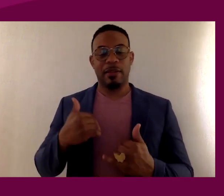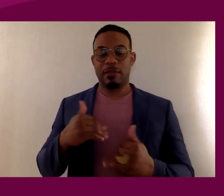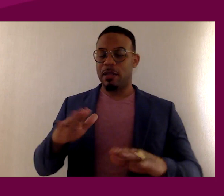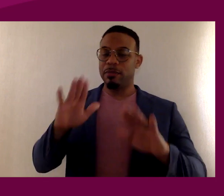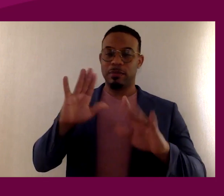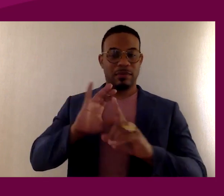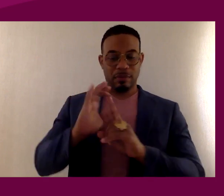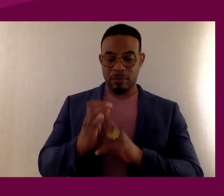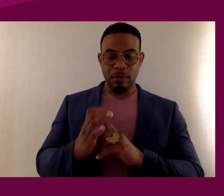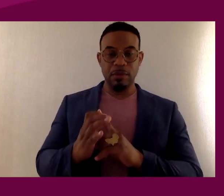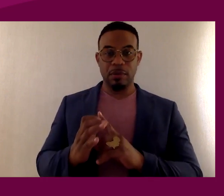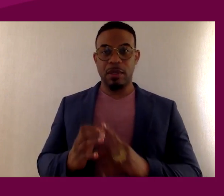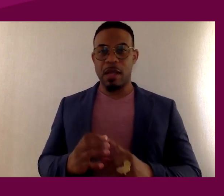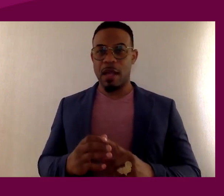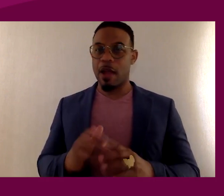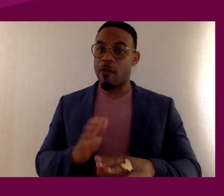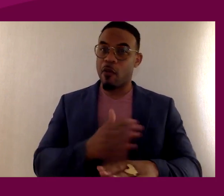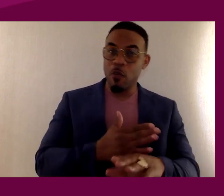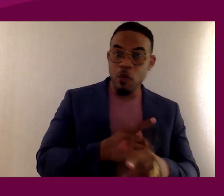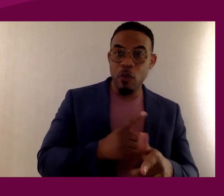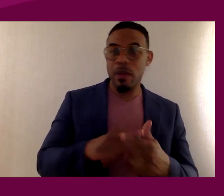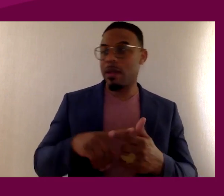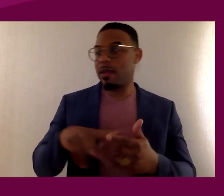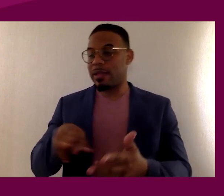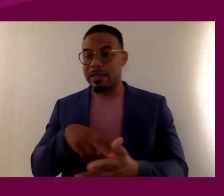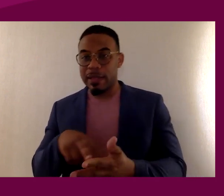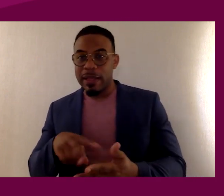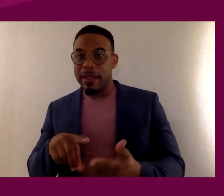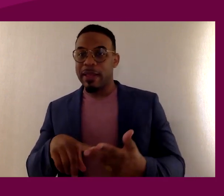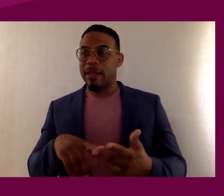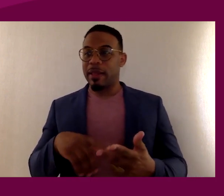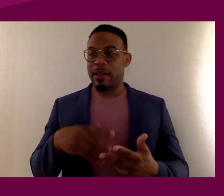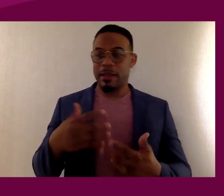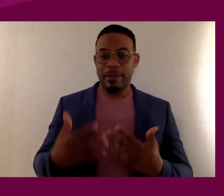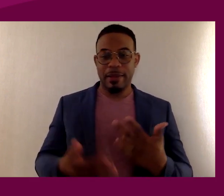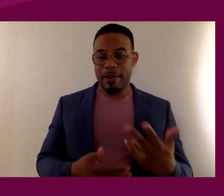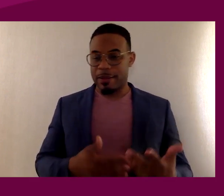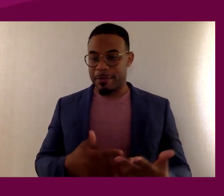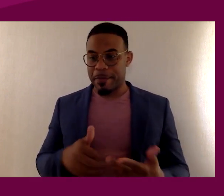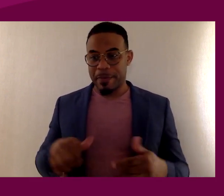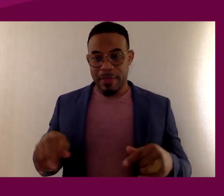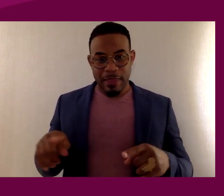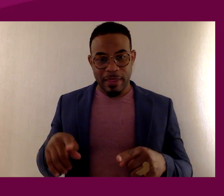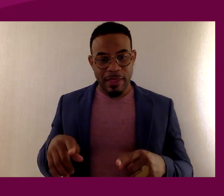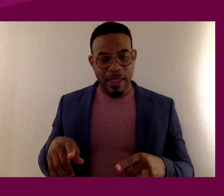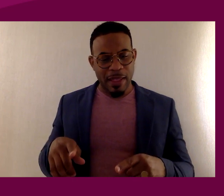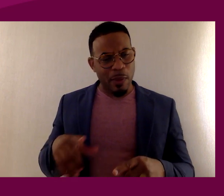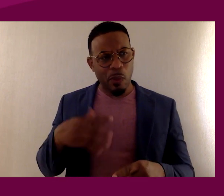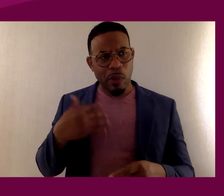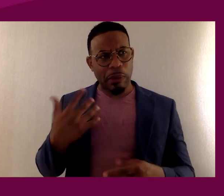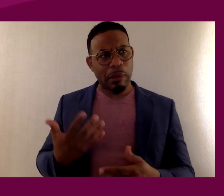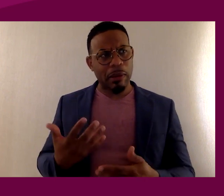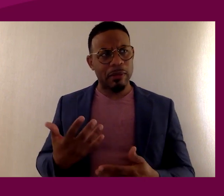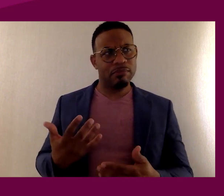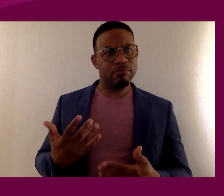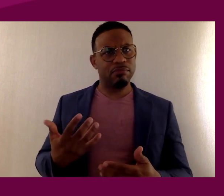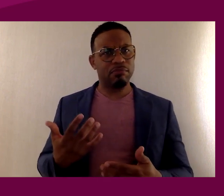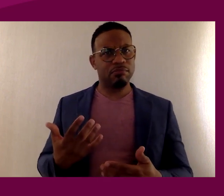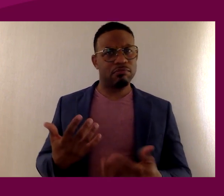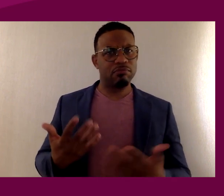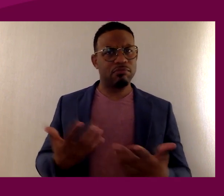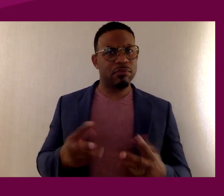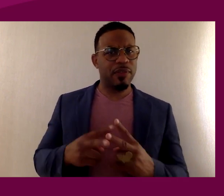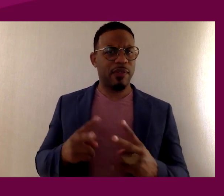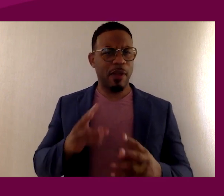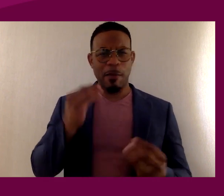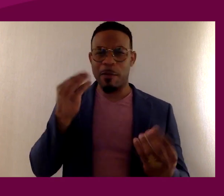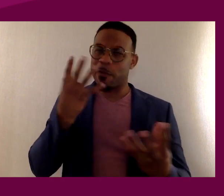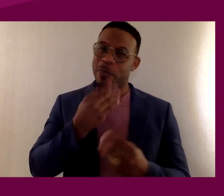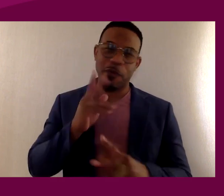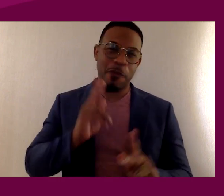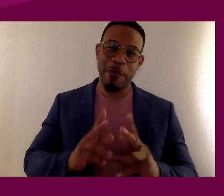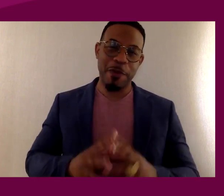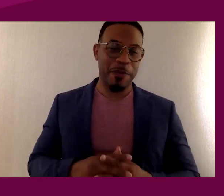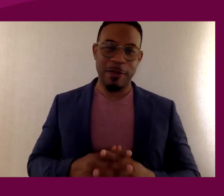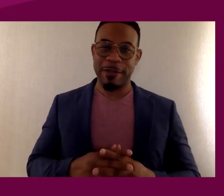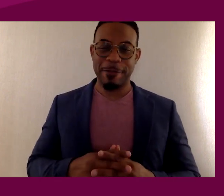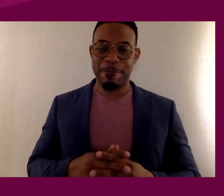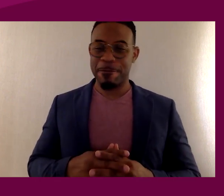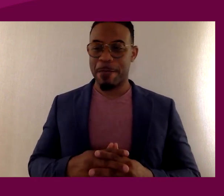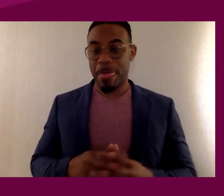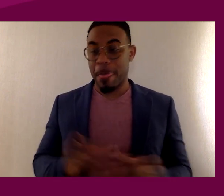And the Georgians have a great culture of music and dance and they're just very lovely people.